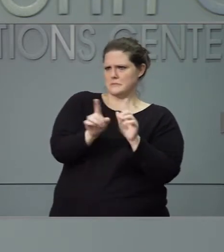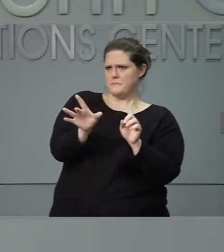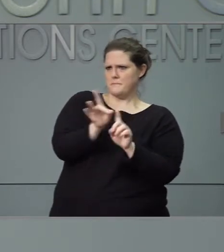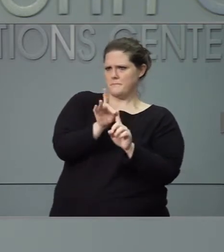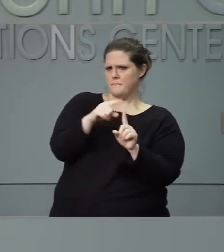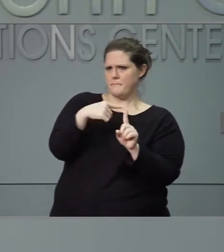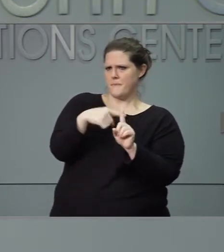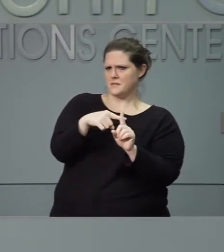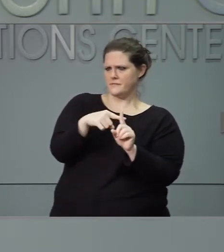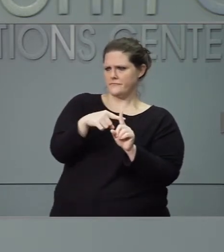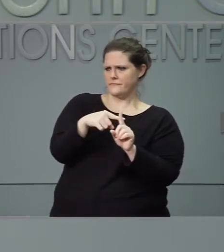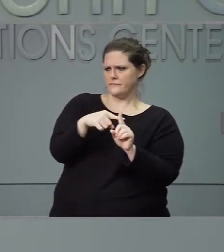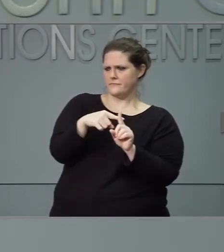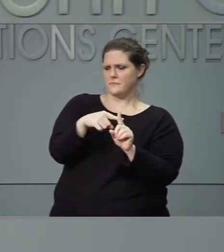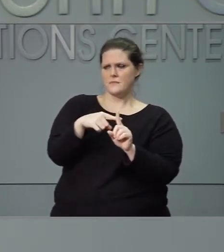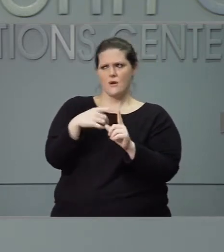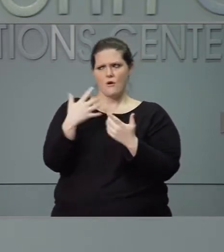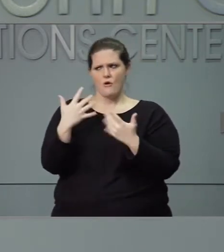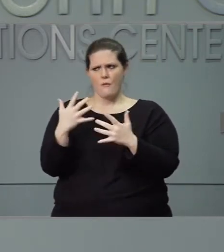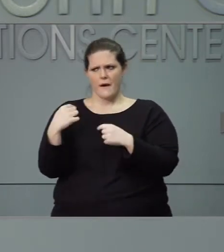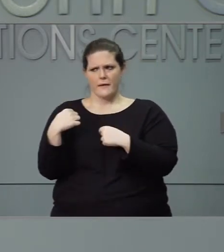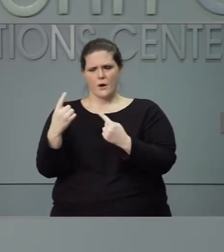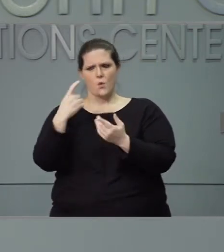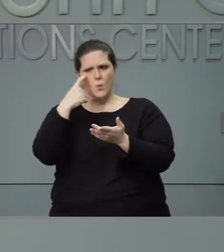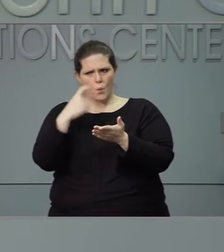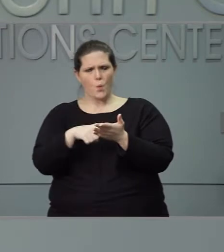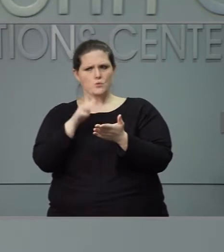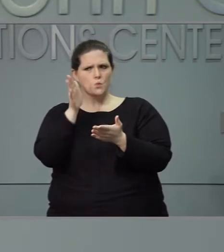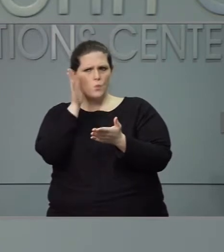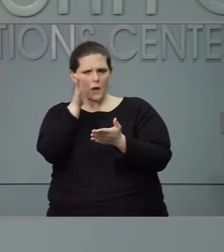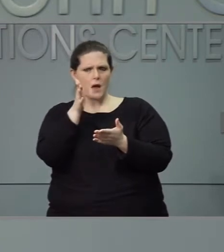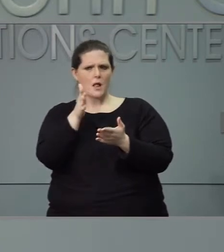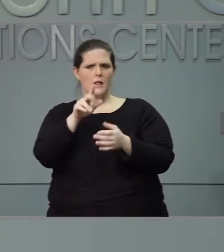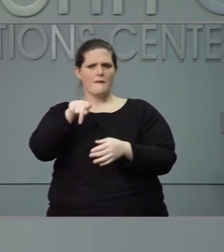EL PERSONAL DEL ASILO, UN VISITANTE Y TODAS ESTAS PERSONAS